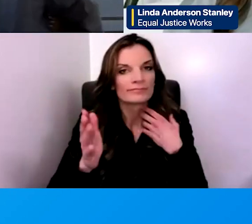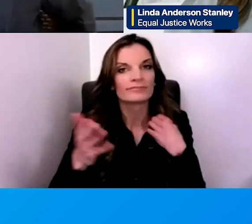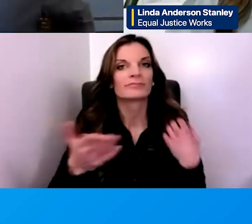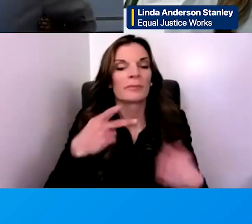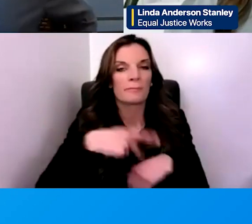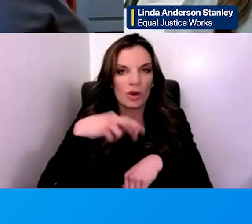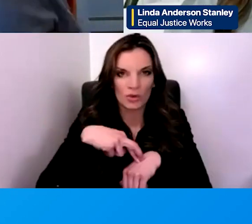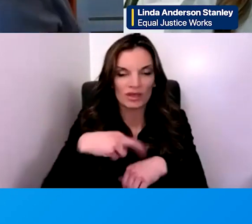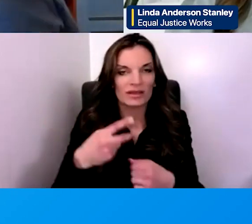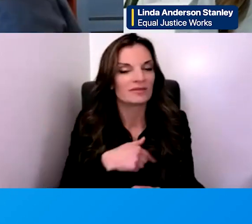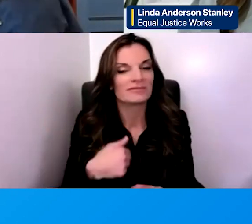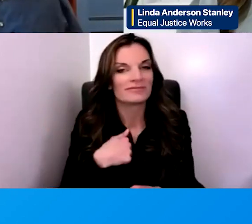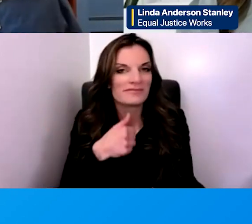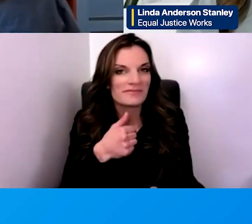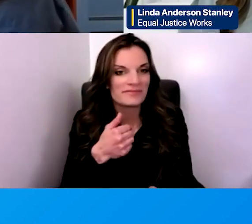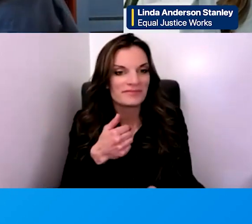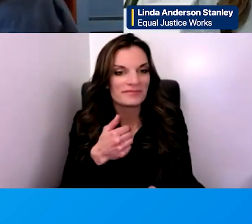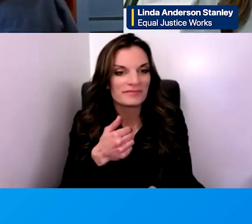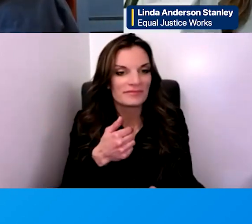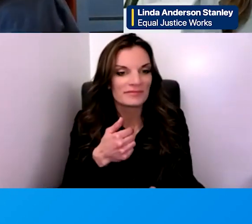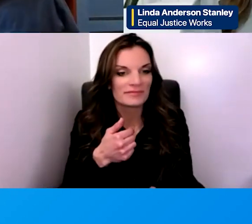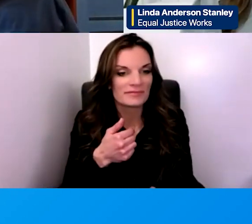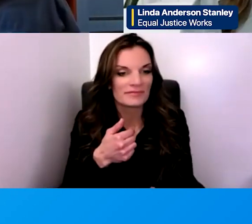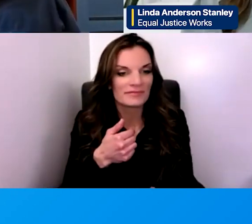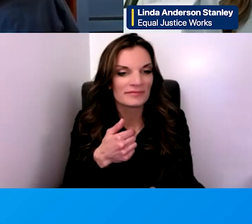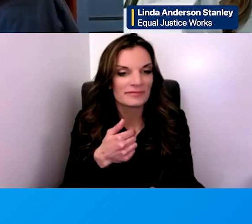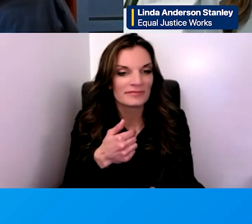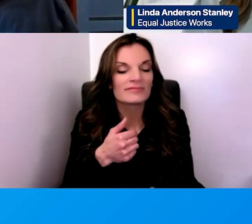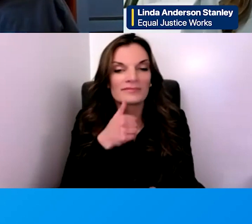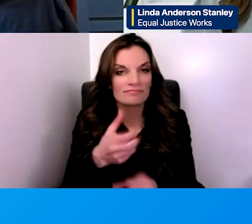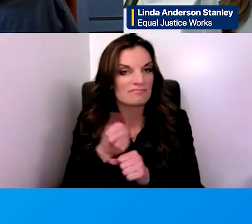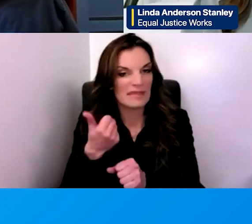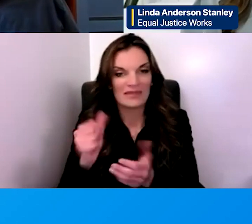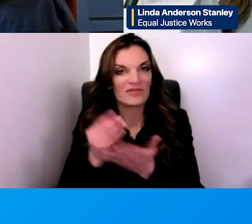Puerto Rico and request funding from the Government.